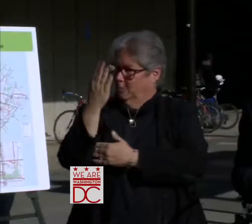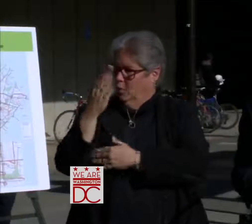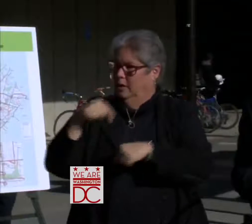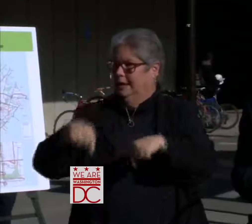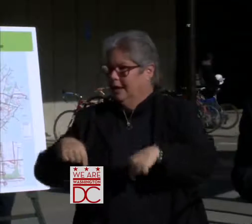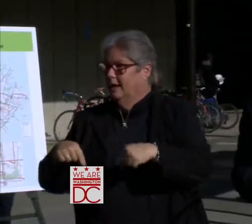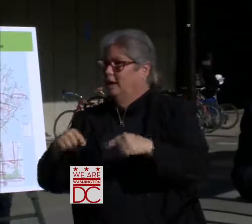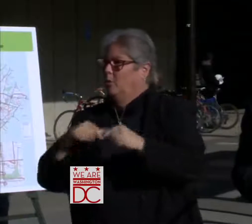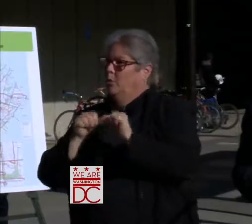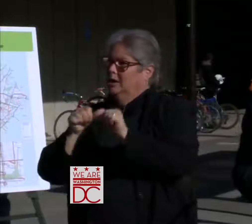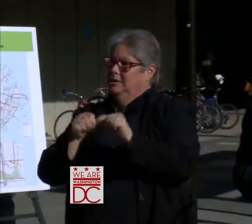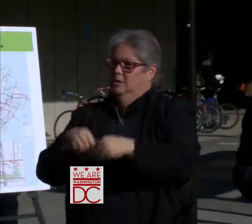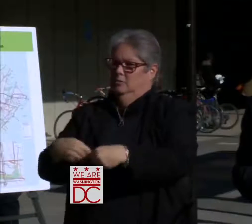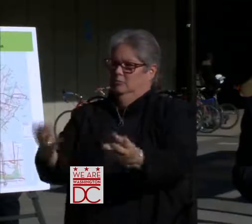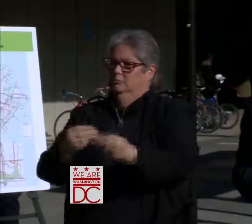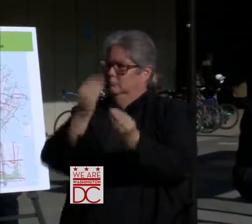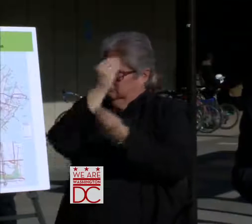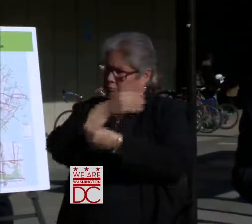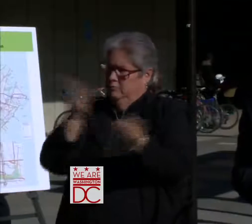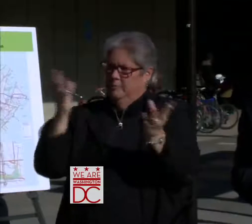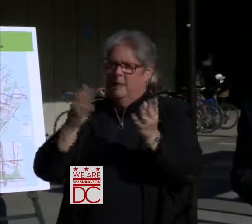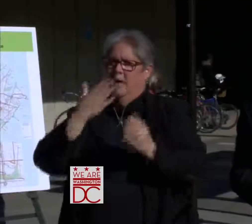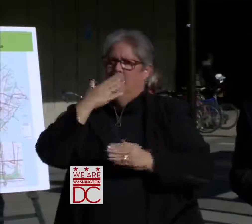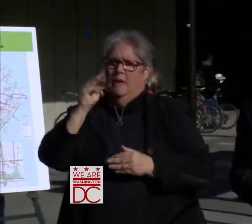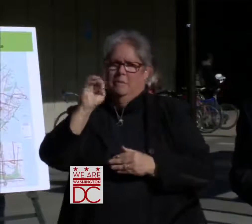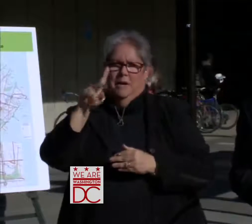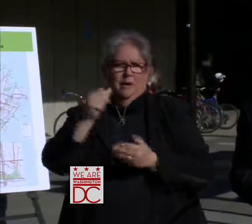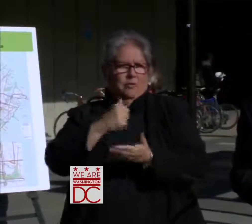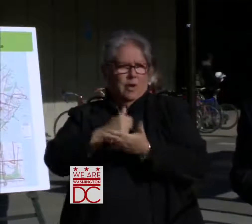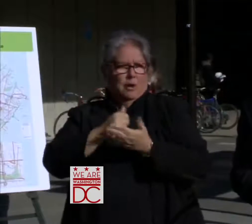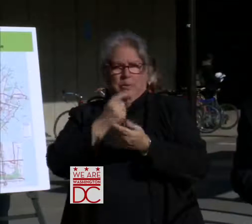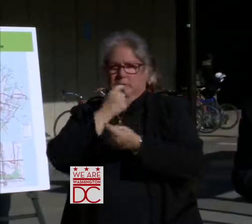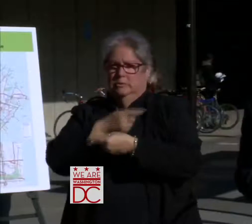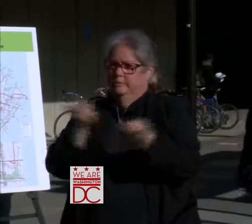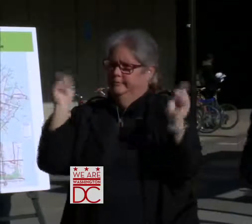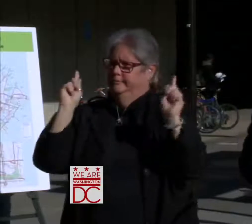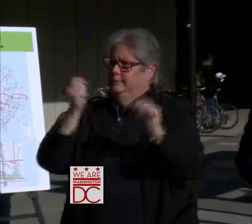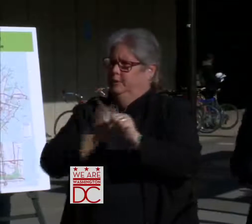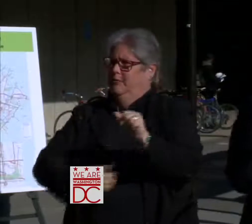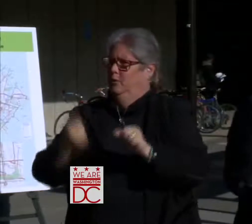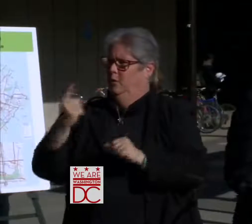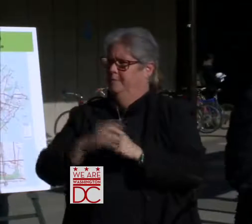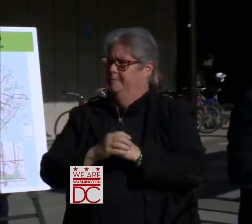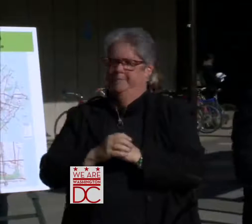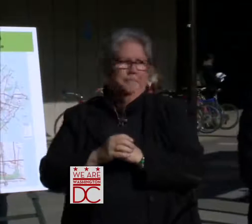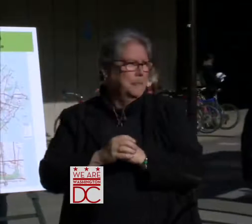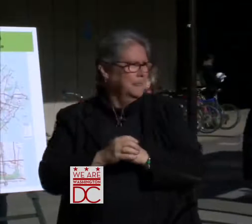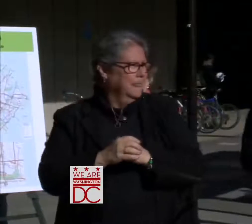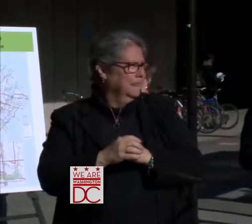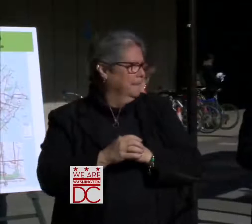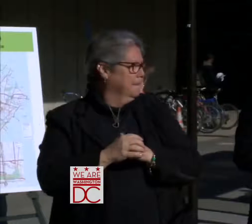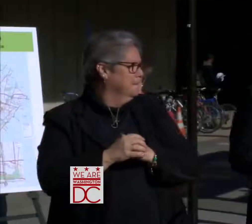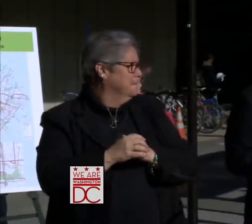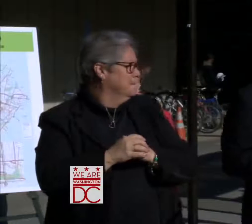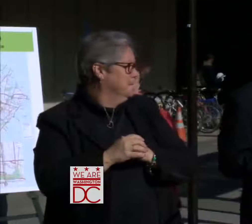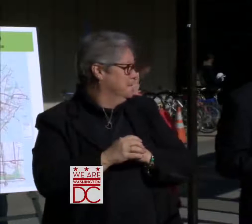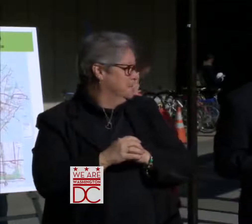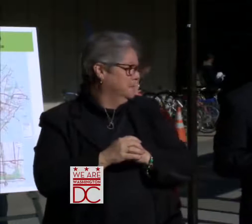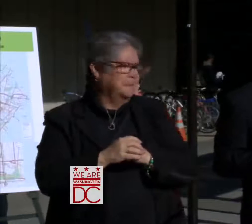TO DO THAT AND OBVIOUSLY I THANK THE MEDIA FOR HELPING US TO GET THE WORD OUT AS WELL.